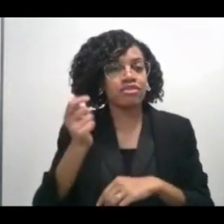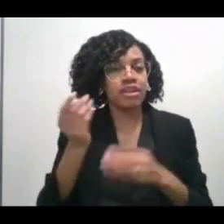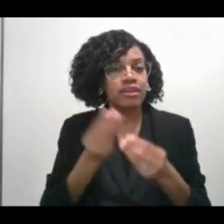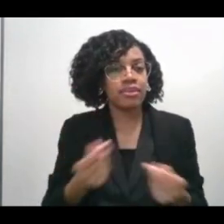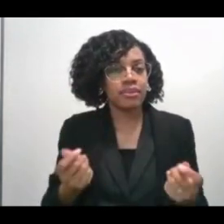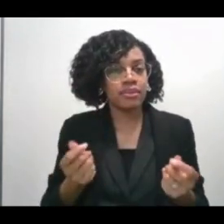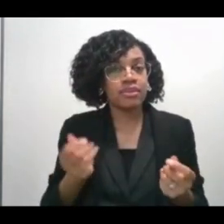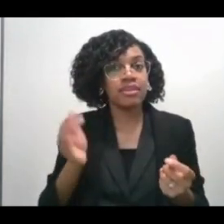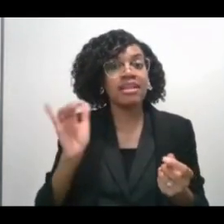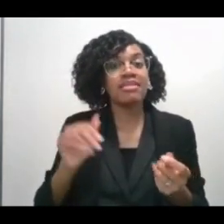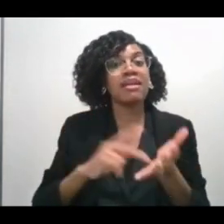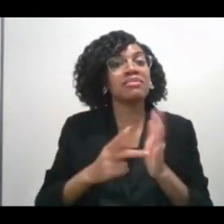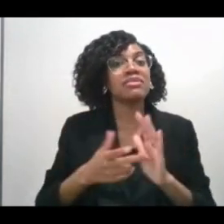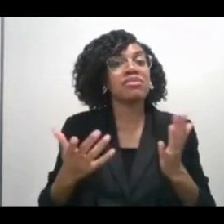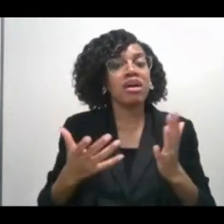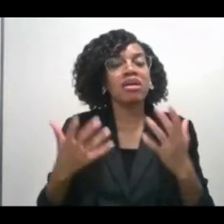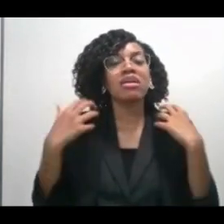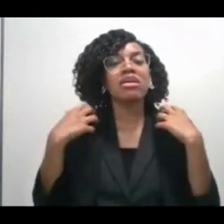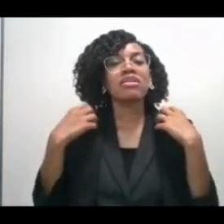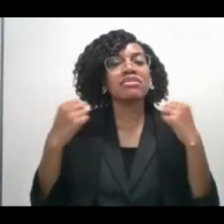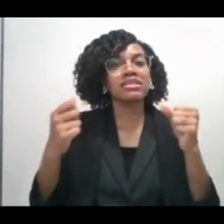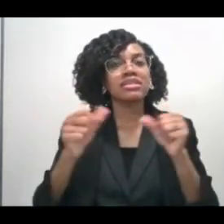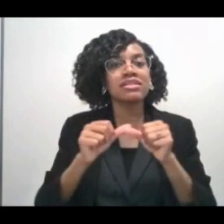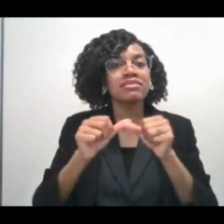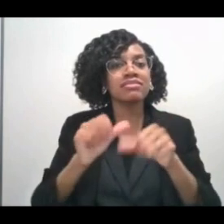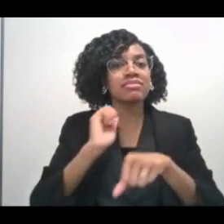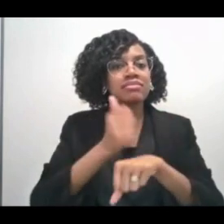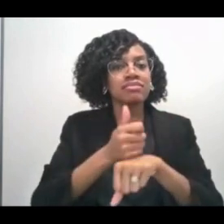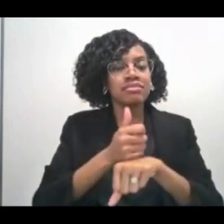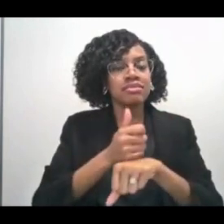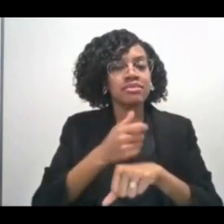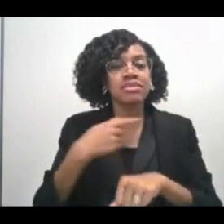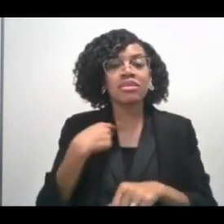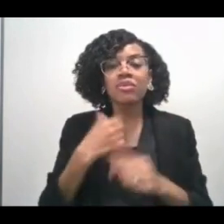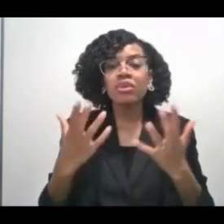those skills developed, shared and multiplied around the